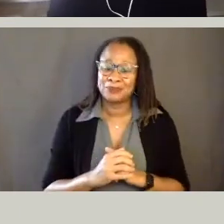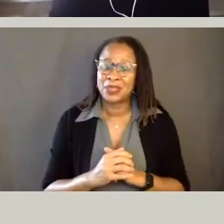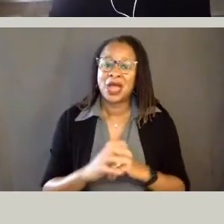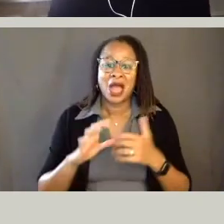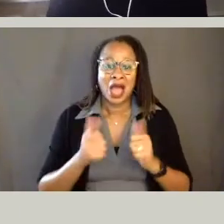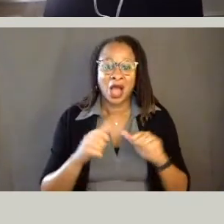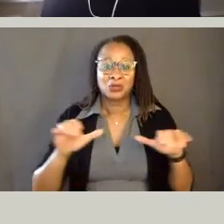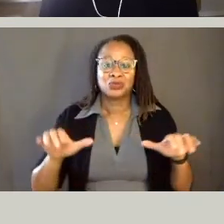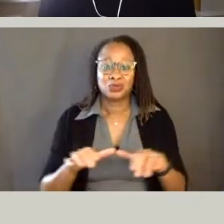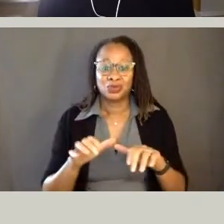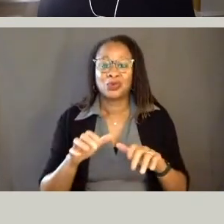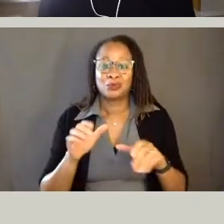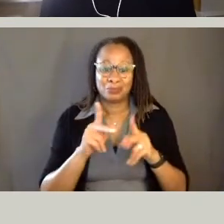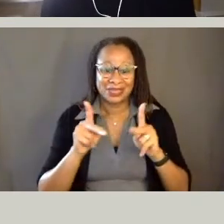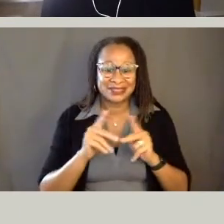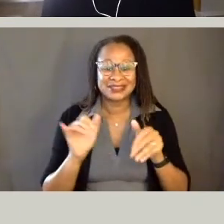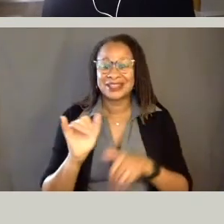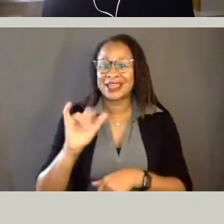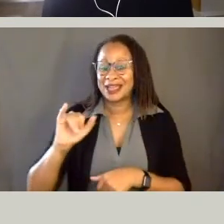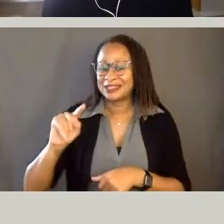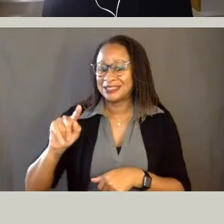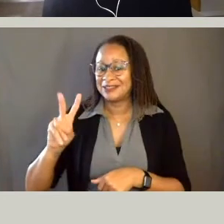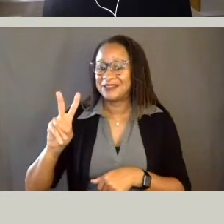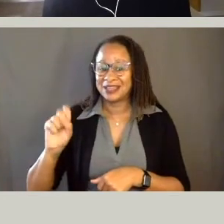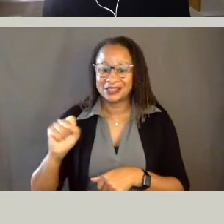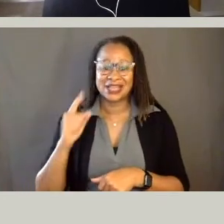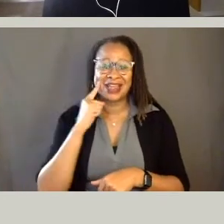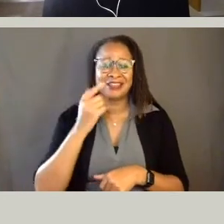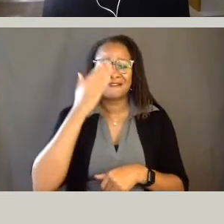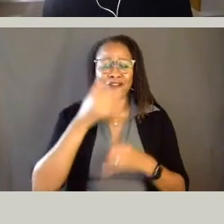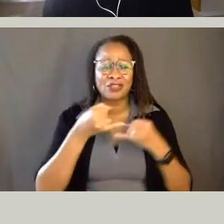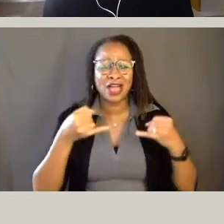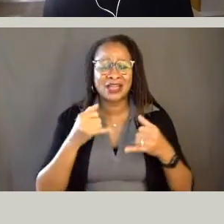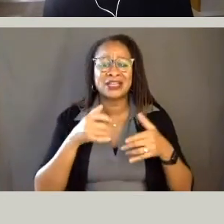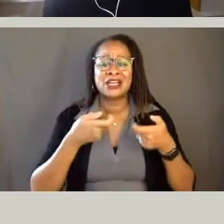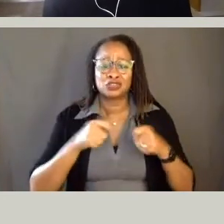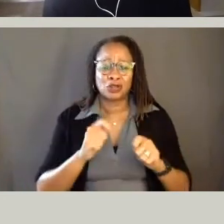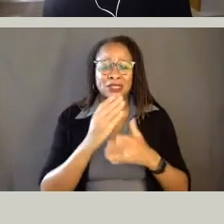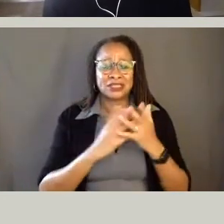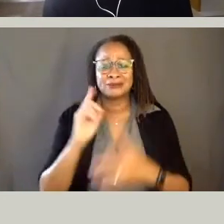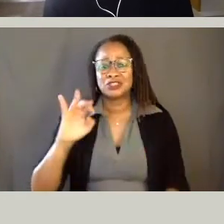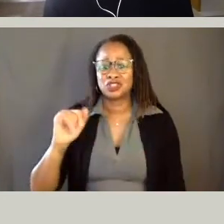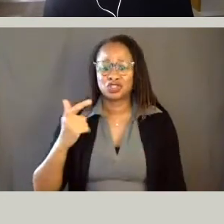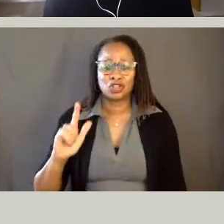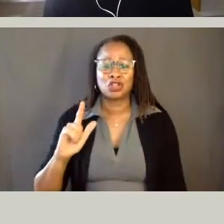how do places like ITVS and even Frontline I think is trying some like digital journalism and innovation like you said, with Firelight.